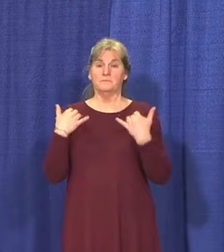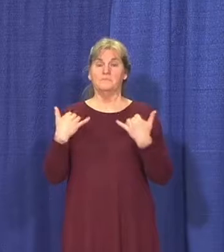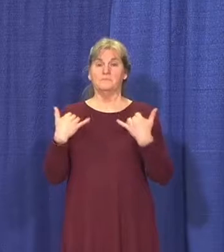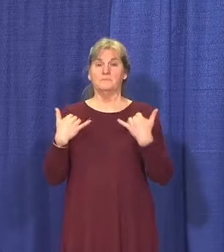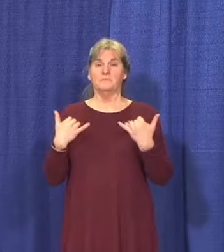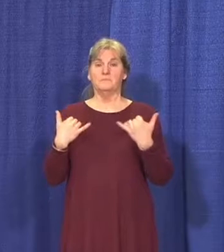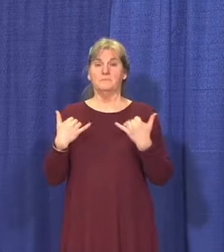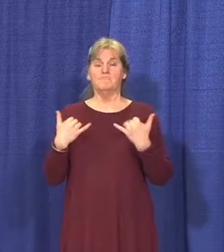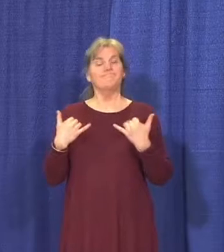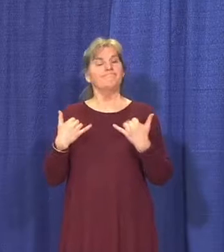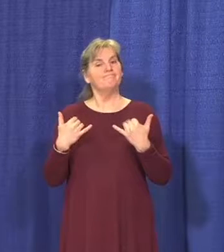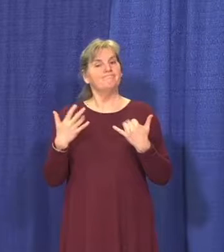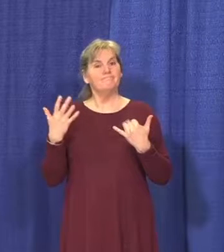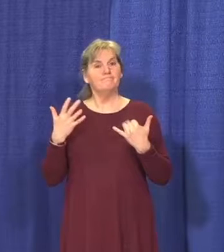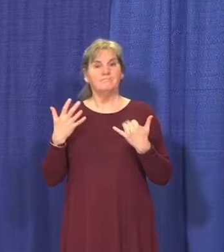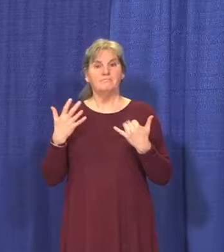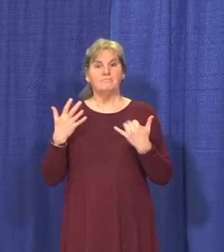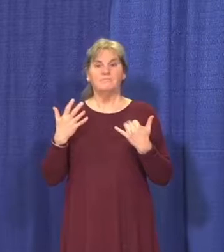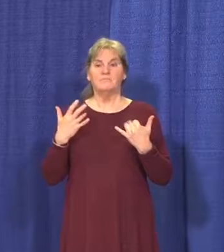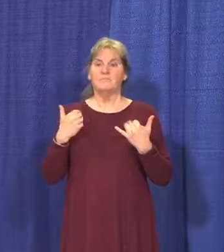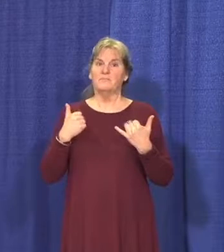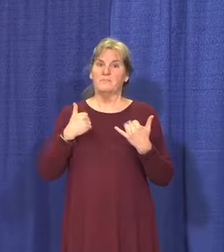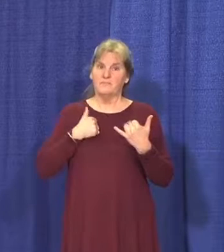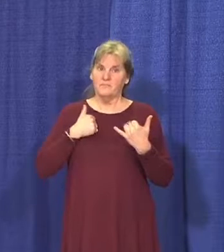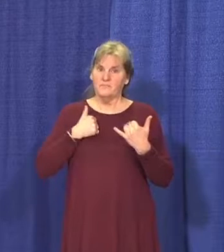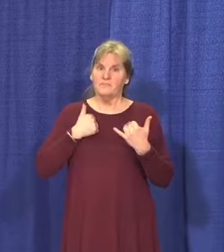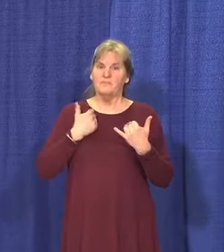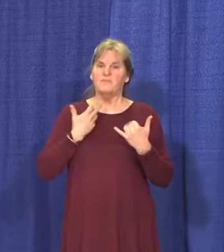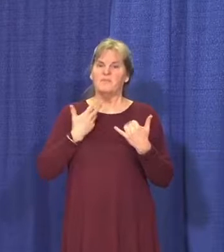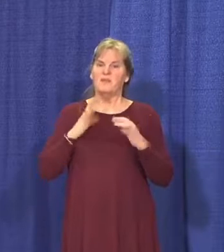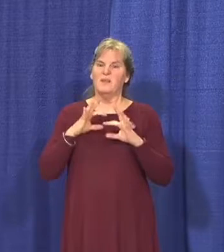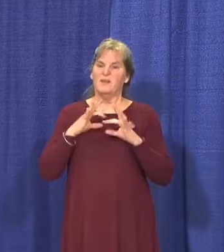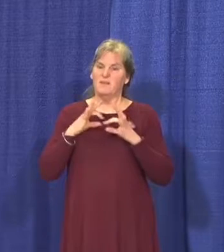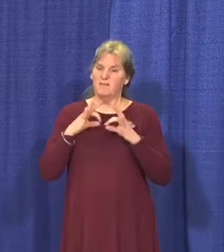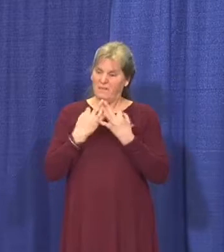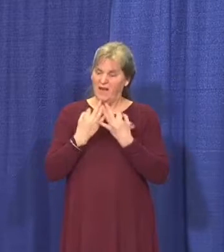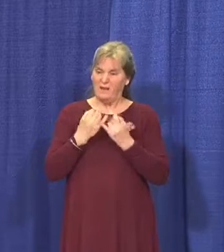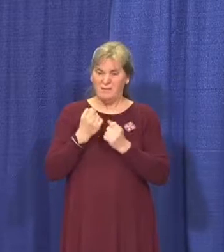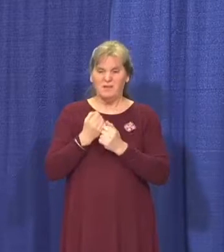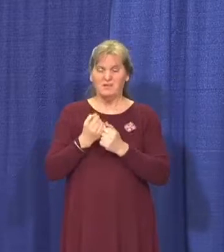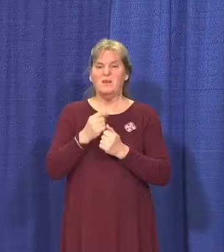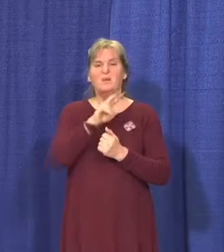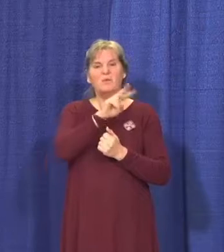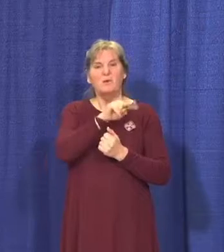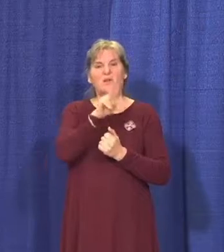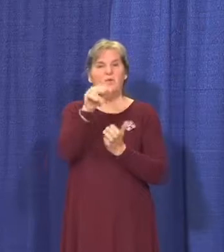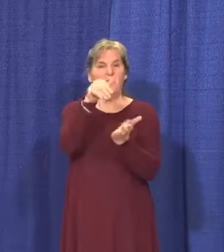Today, our great Canadian family mourns the tragic loss of more than 22,000 parents,